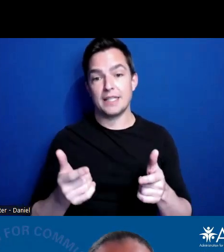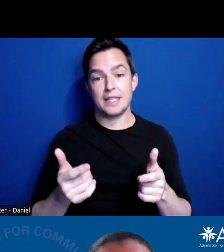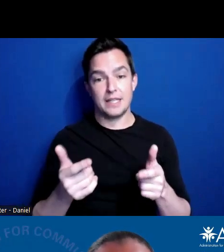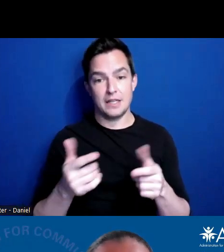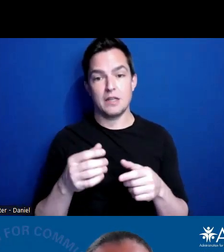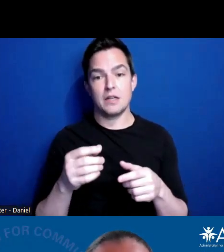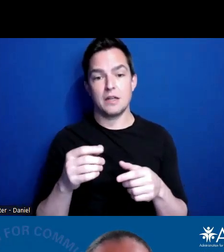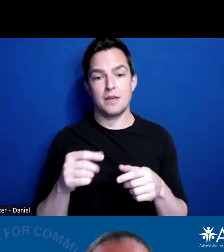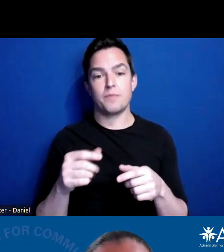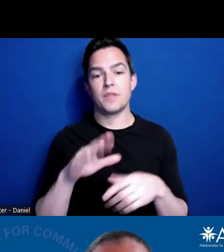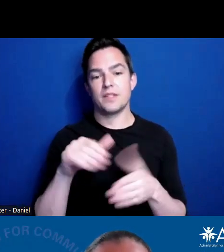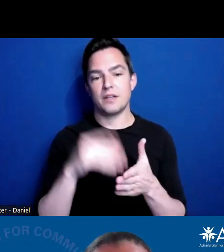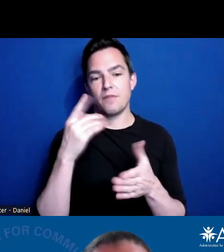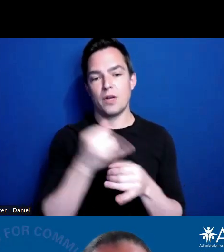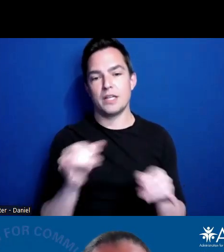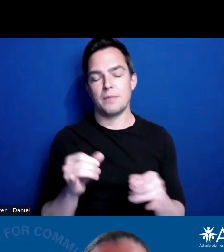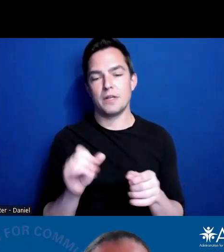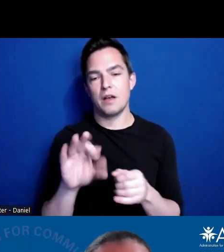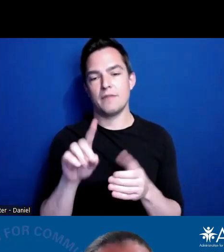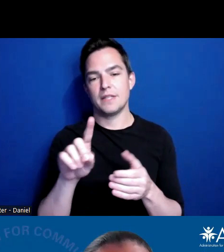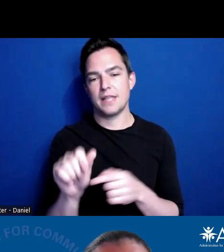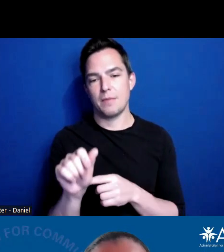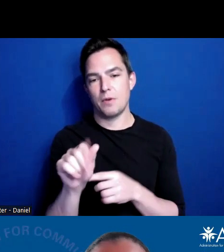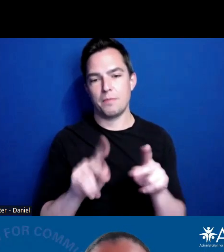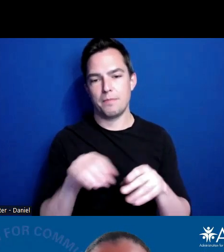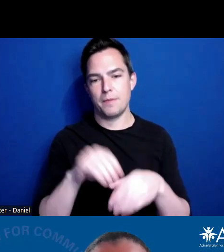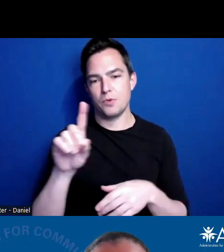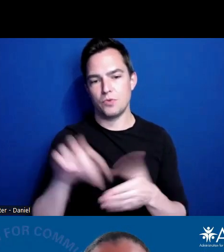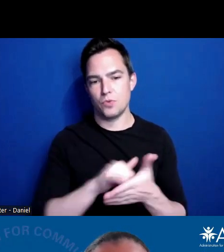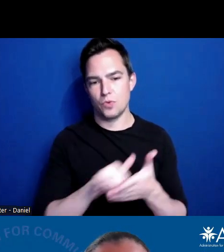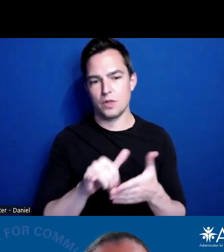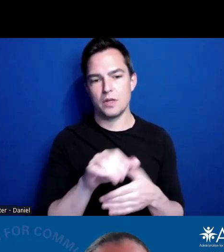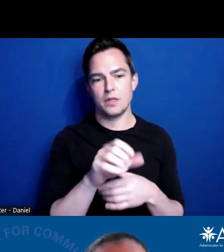sorry, the Center for Independence of the Disabled in New York, Dr. Sharon McLennon-Weir,